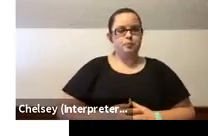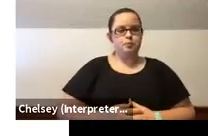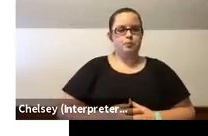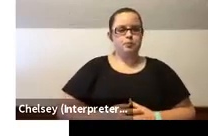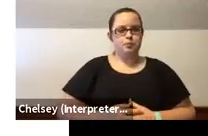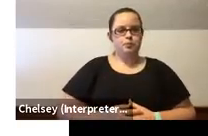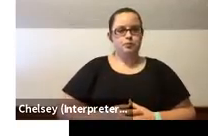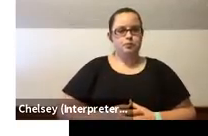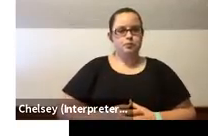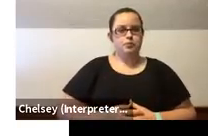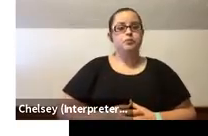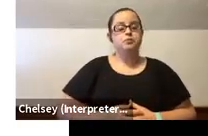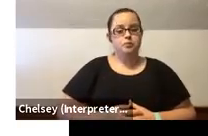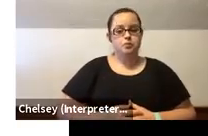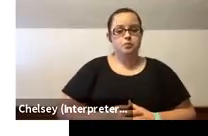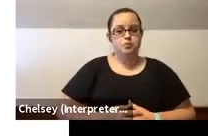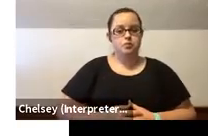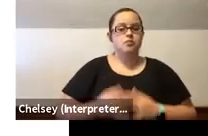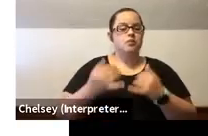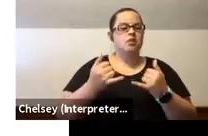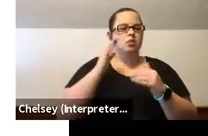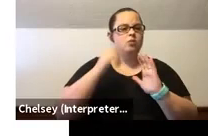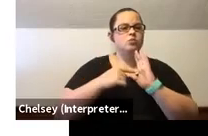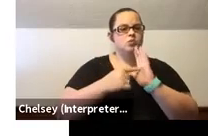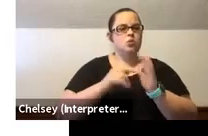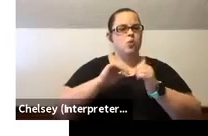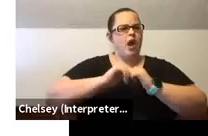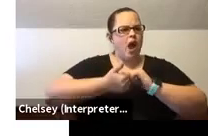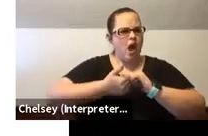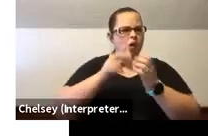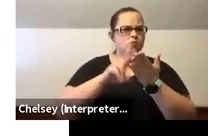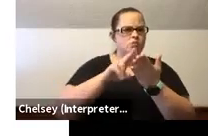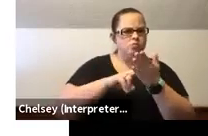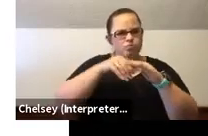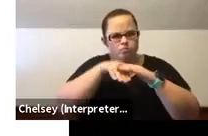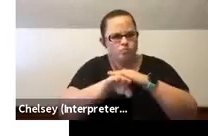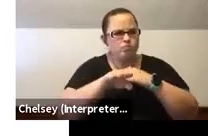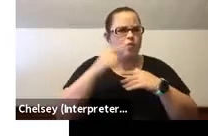Sage Talbot: a live demo of how to log into your portal, login to AIM and send the accommodation form.